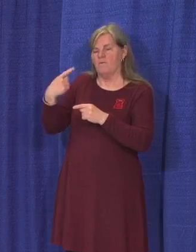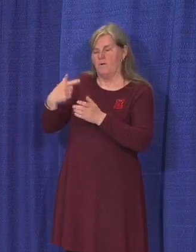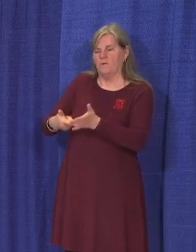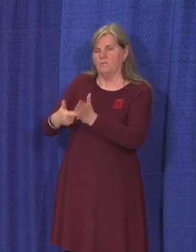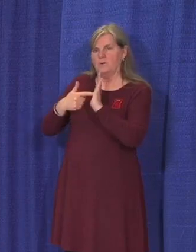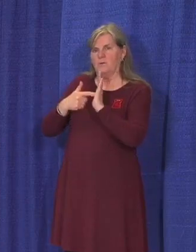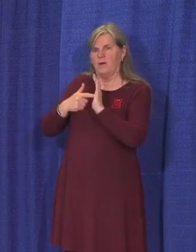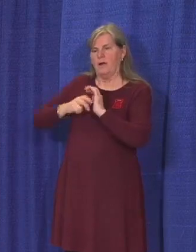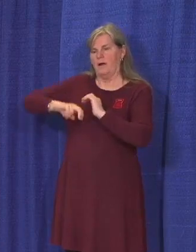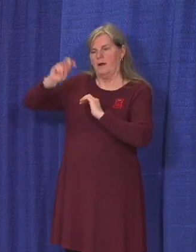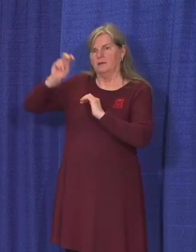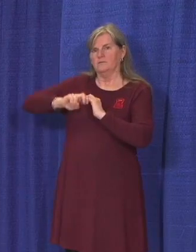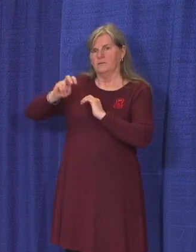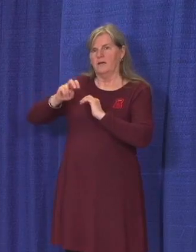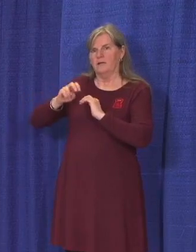And the folks at community